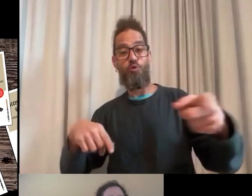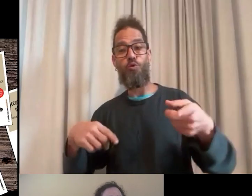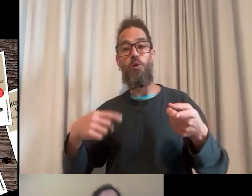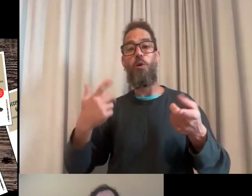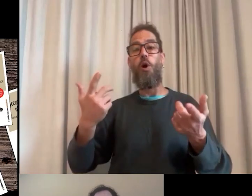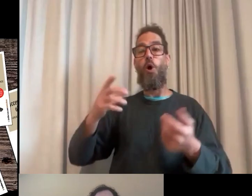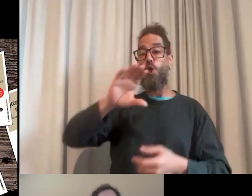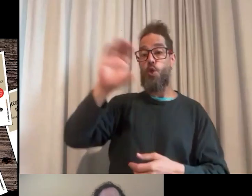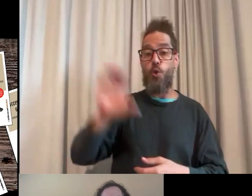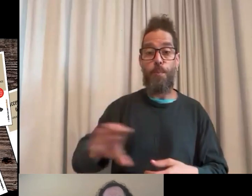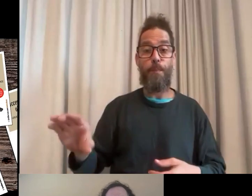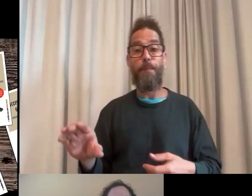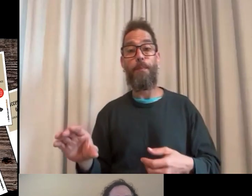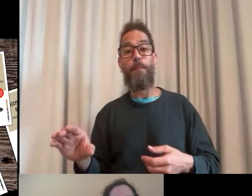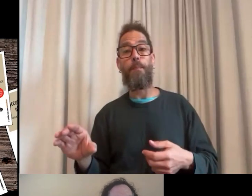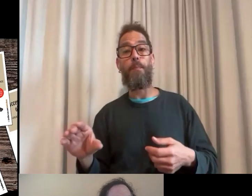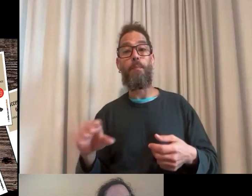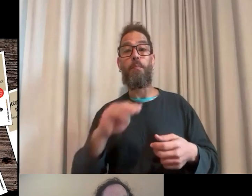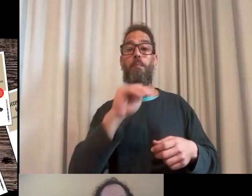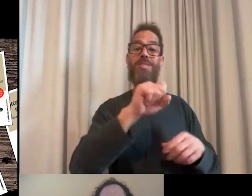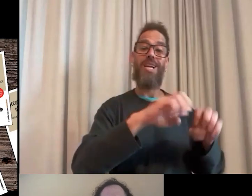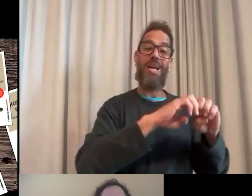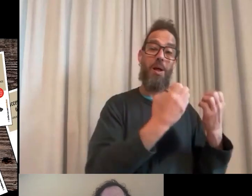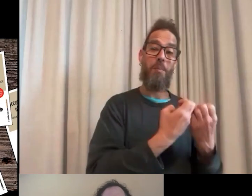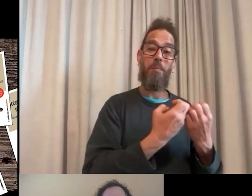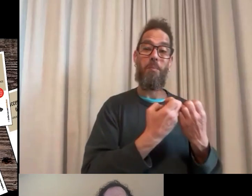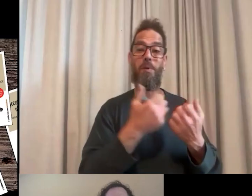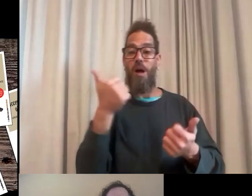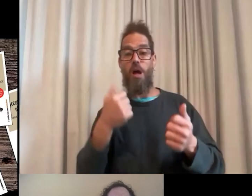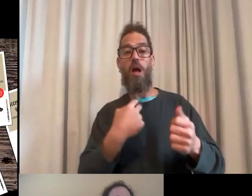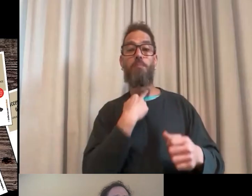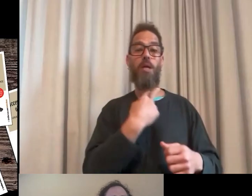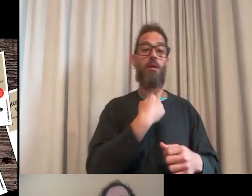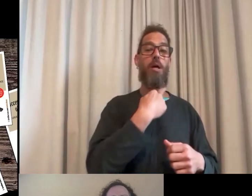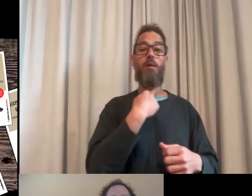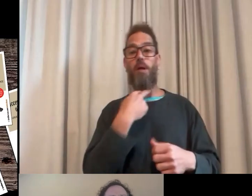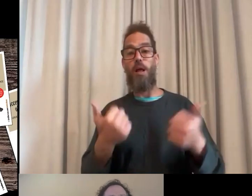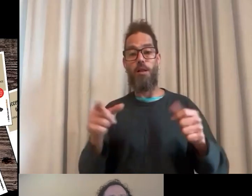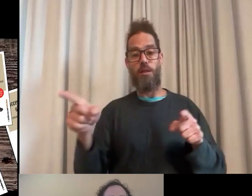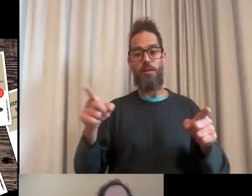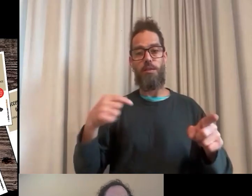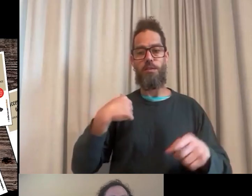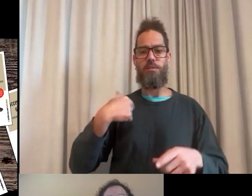like this one. And whether we should use Zoom versus Teams, instructional design, all kinds of stuff. We love this stuff.